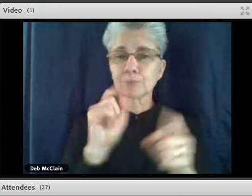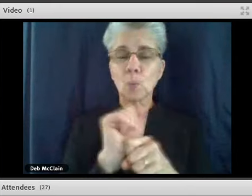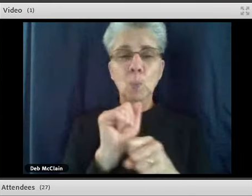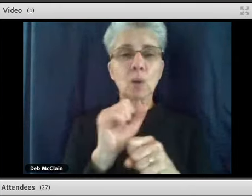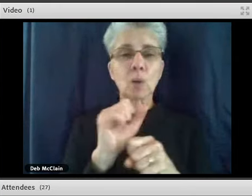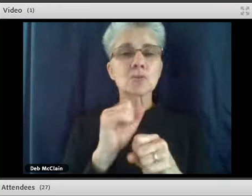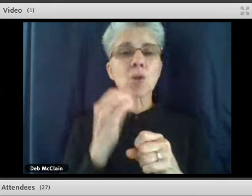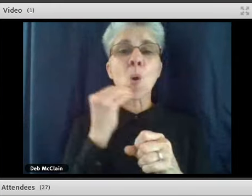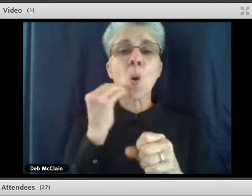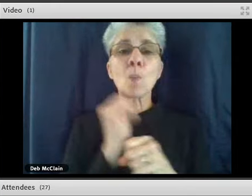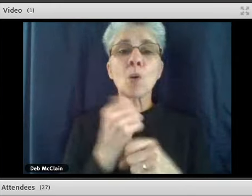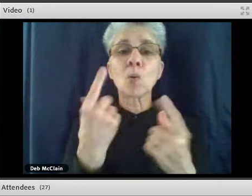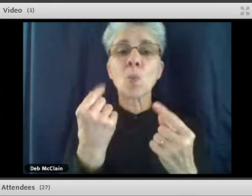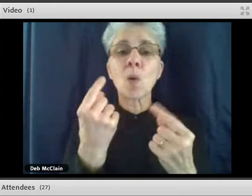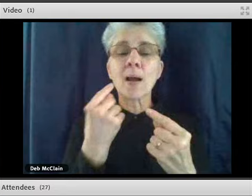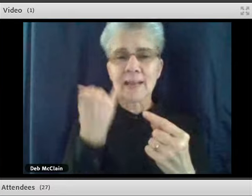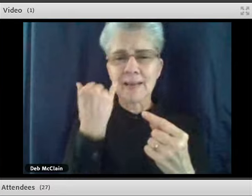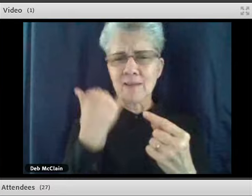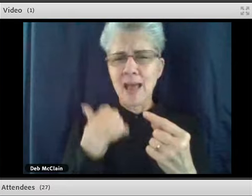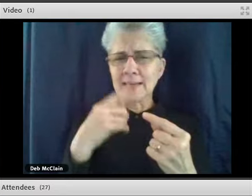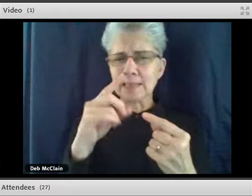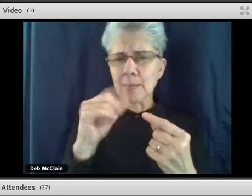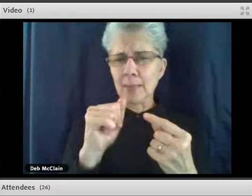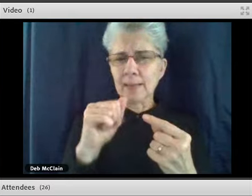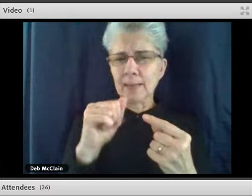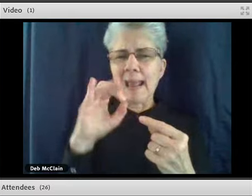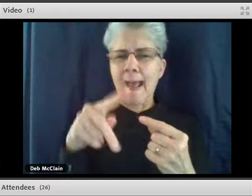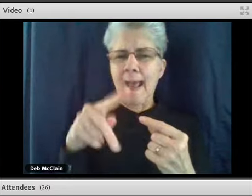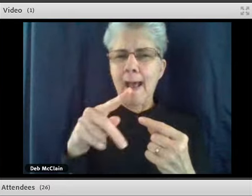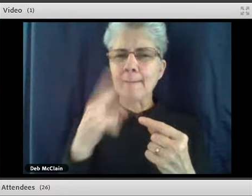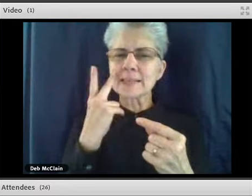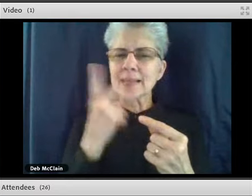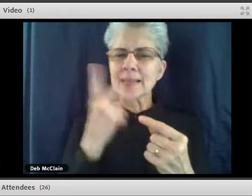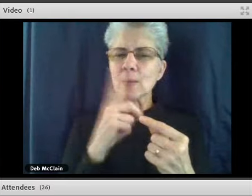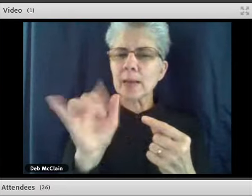on some of their movies. I don't know if you knew that. Okay. So, homework.